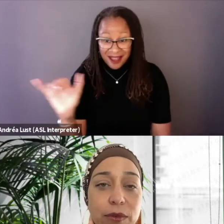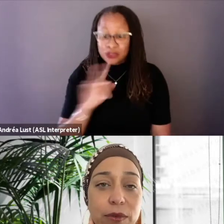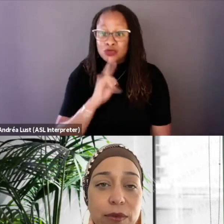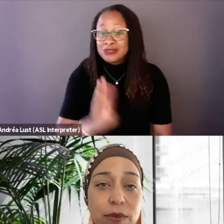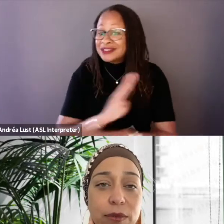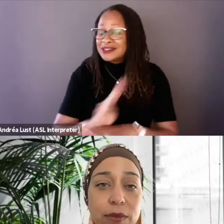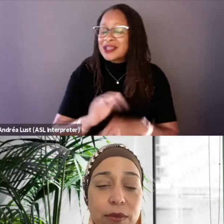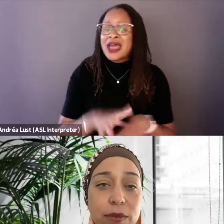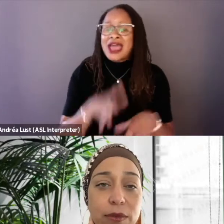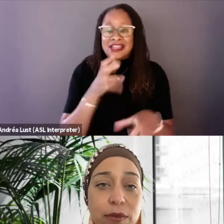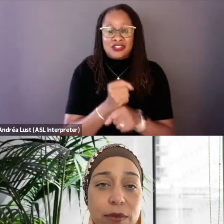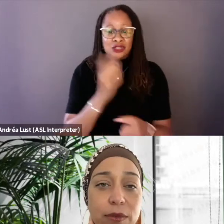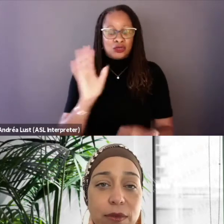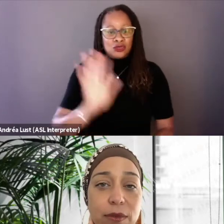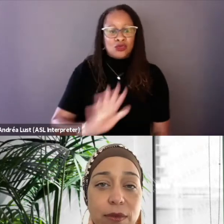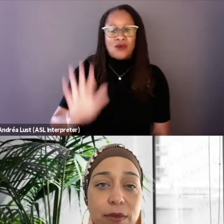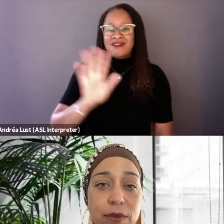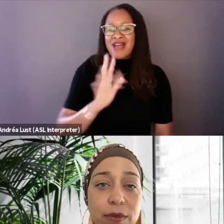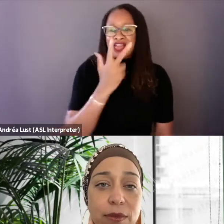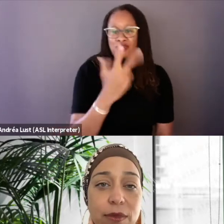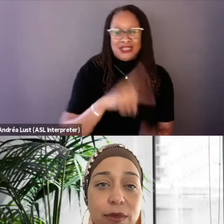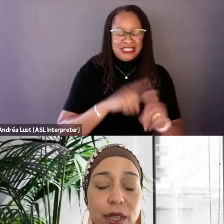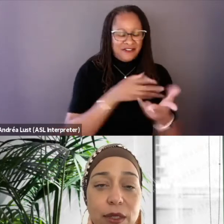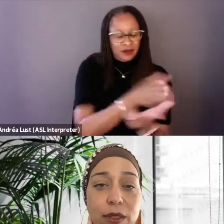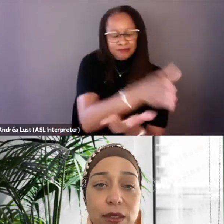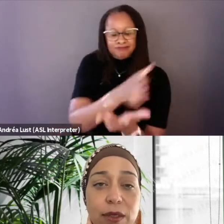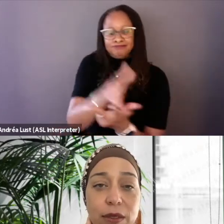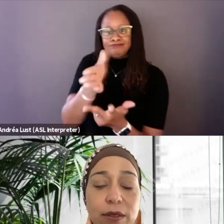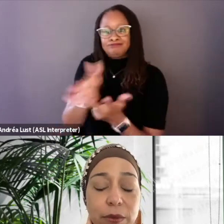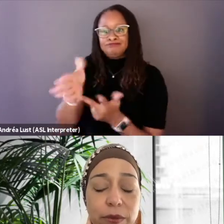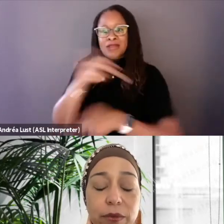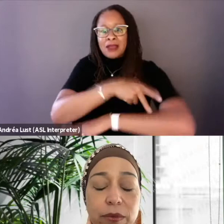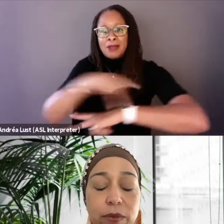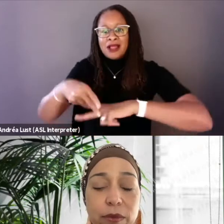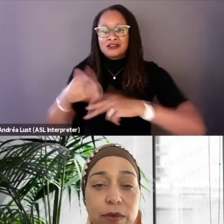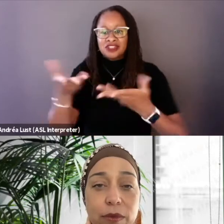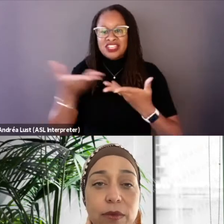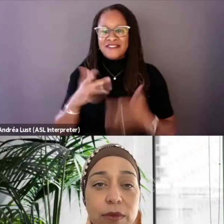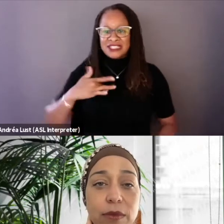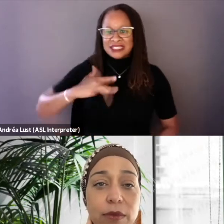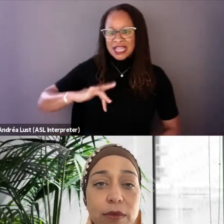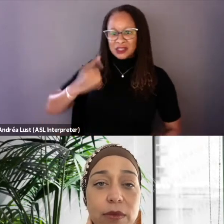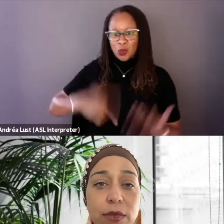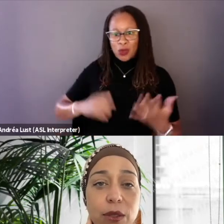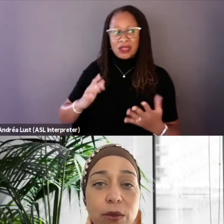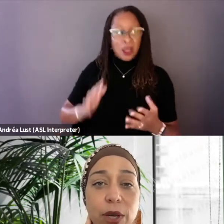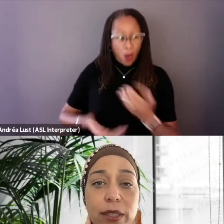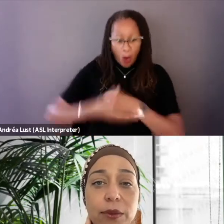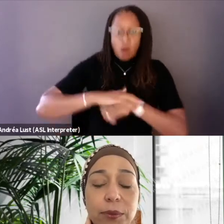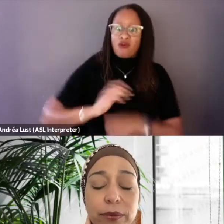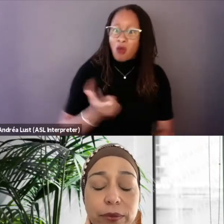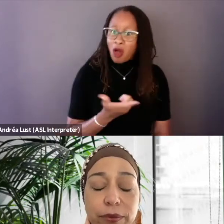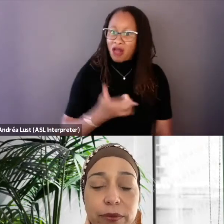you use those sort of three different platforms to sort of give us a sense of what it must've felt like to hear that speech.